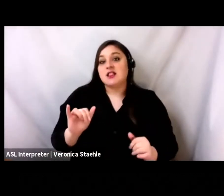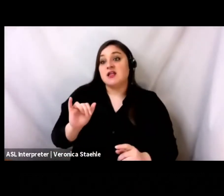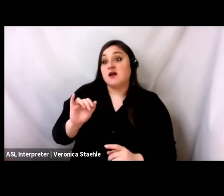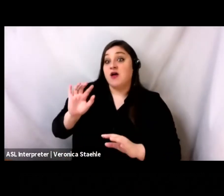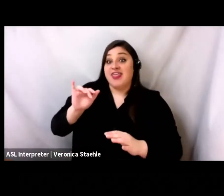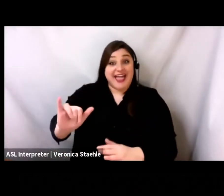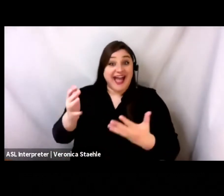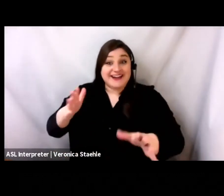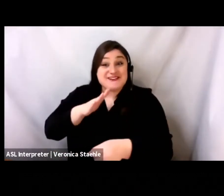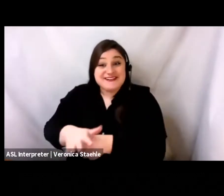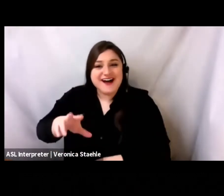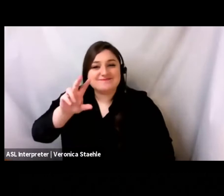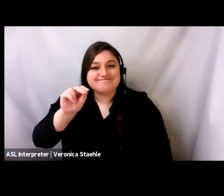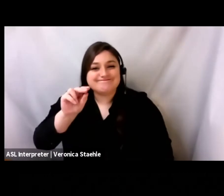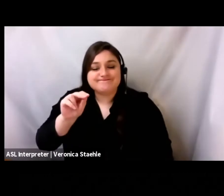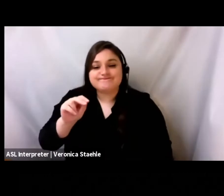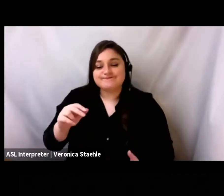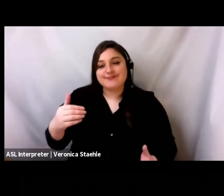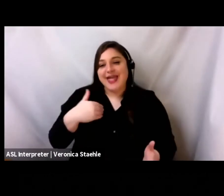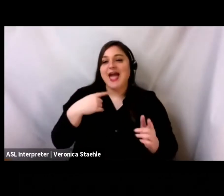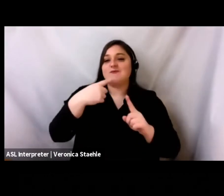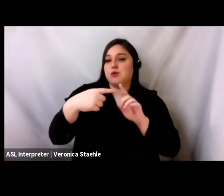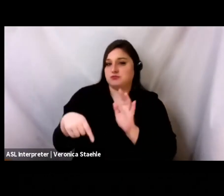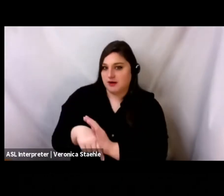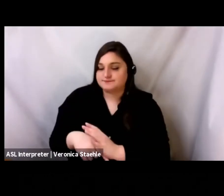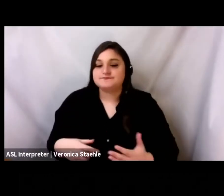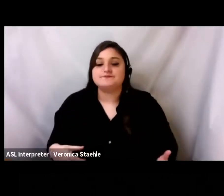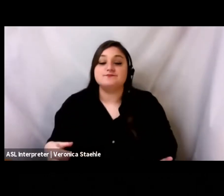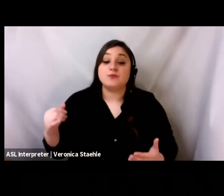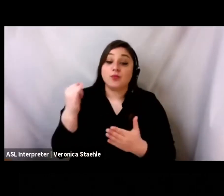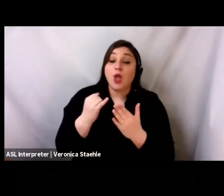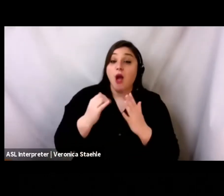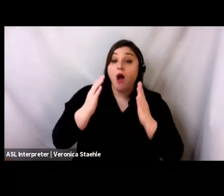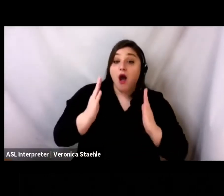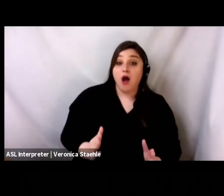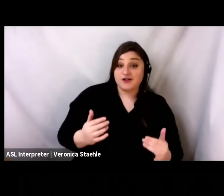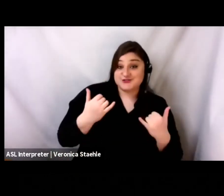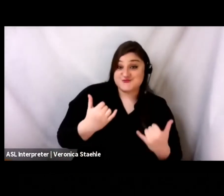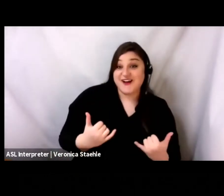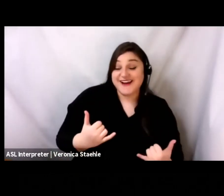right now. We know how to make a dollar go far; we have literally trained our whole lives for this.